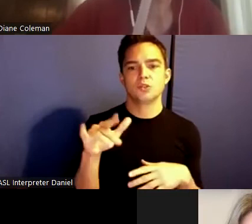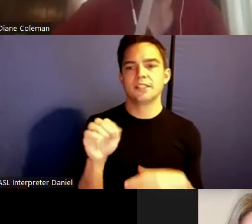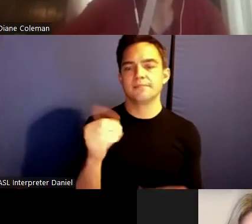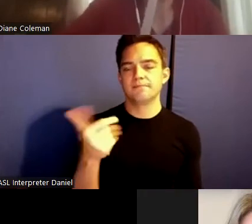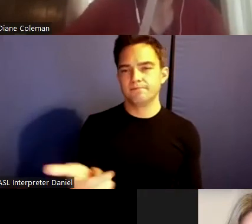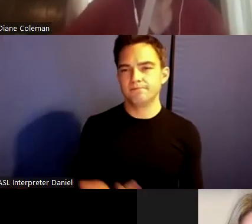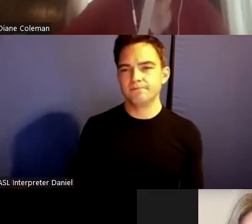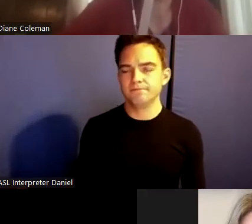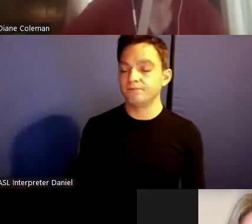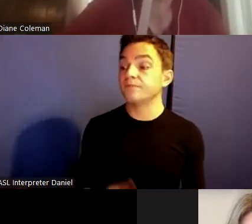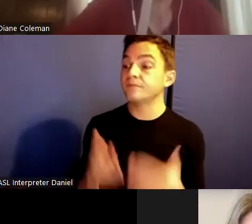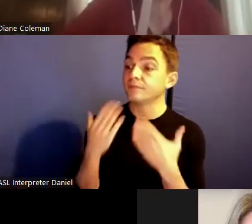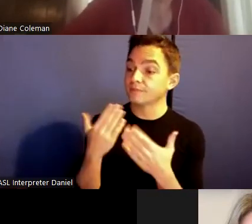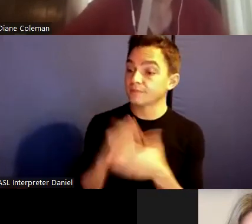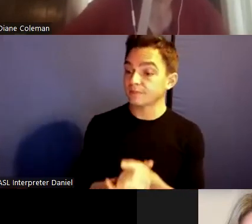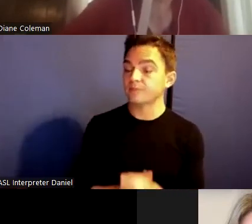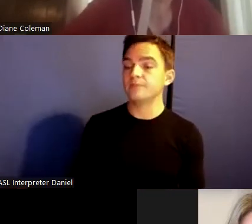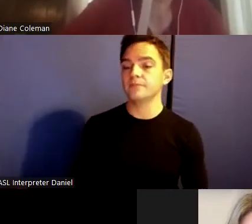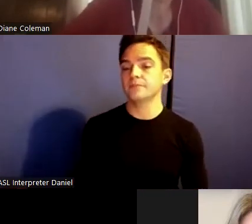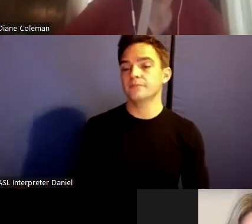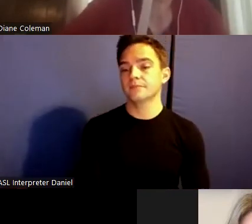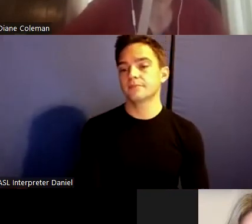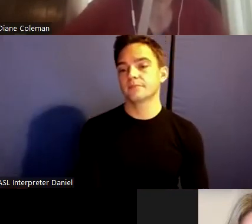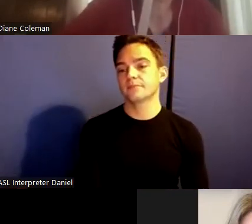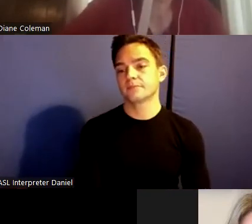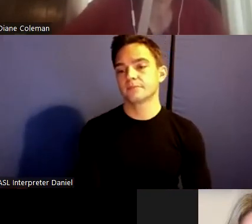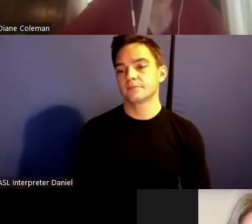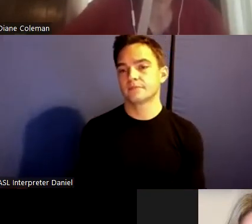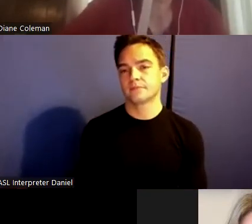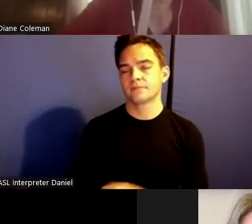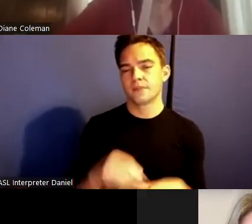Julie Snyder: Thank you. Well, in my pictures you saw a picture